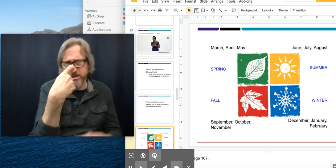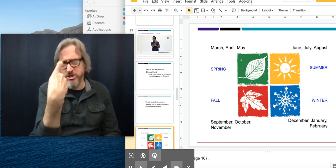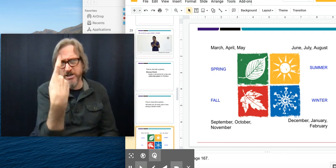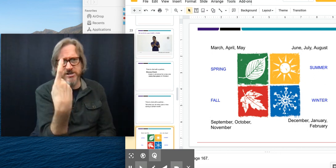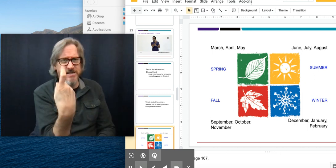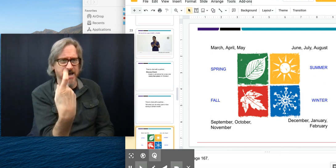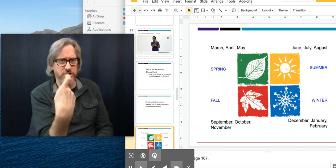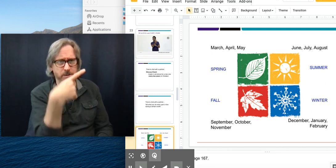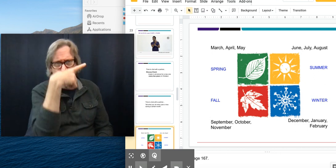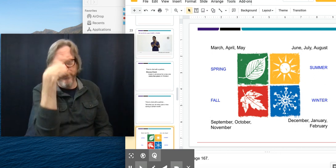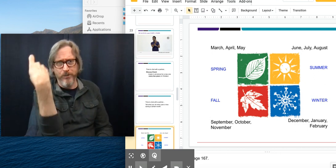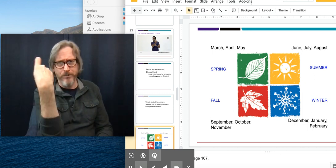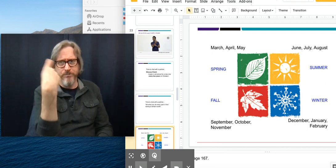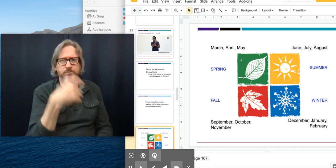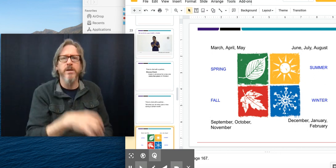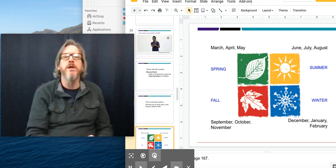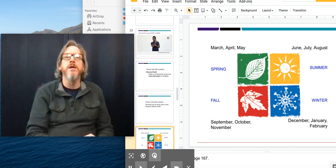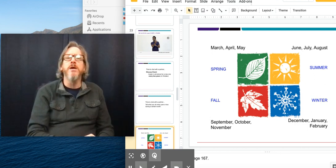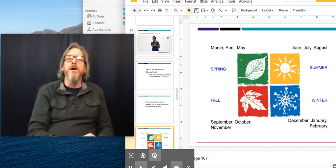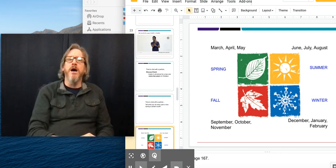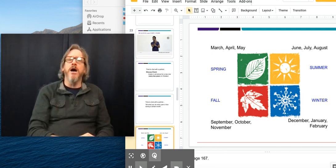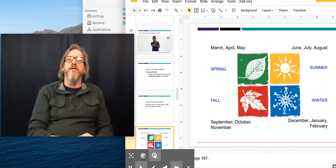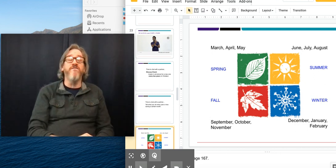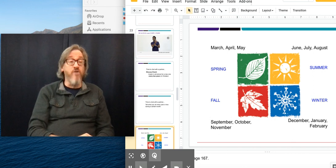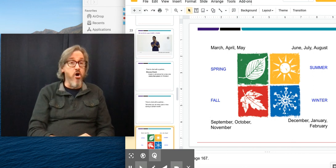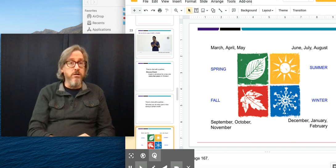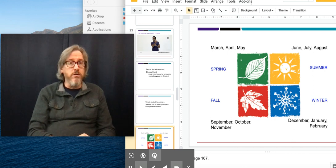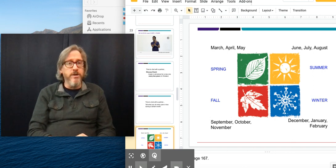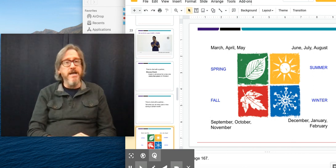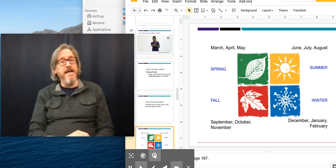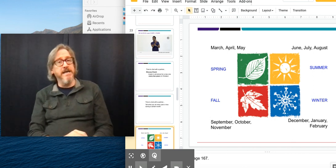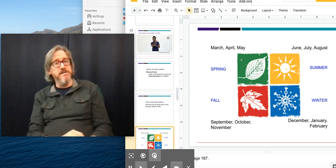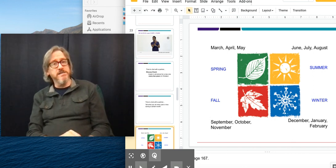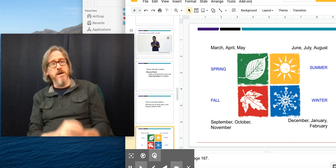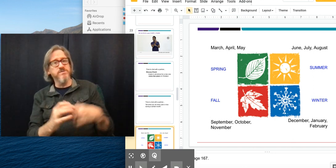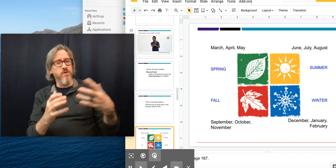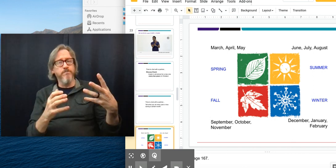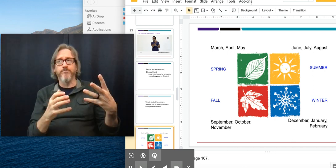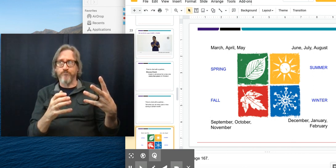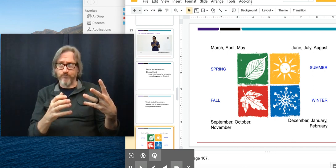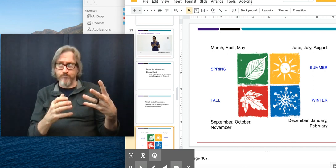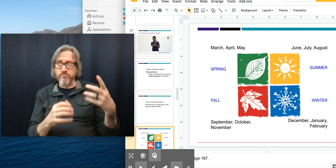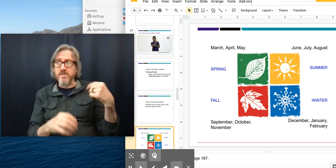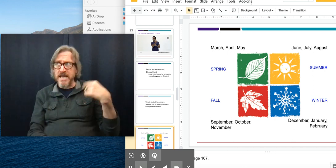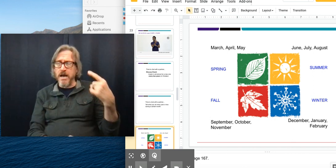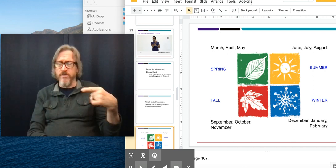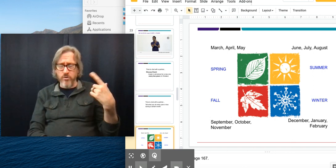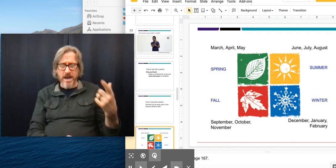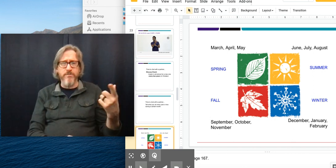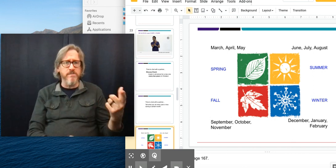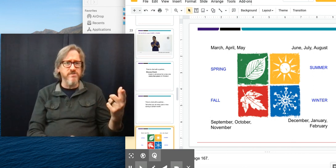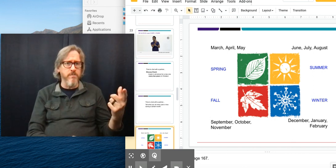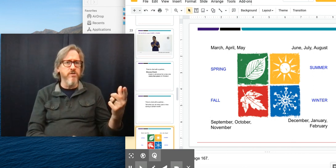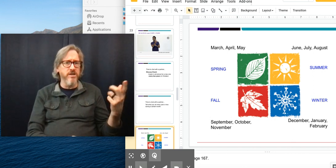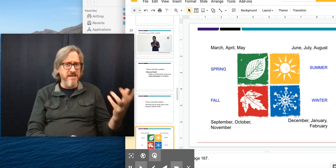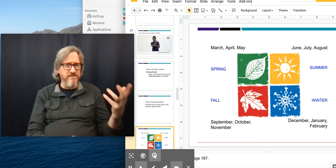only thing that changes is the hand shape uh fall is comes from the vocab comes from the